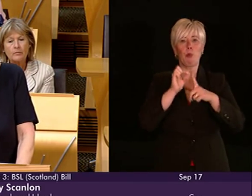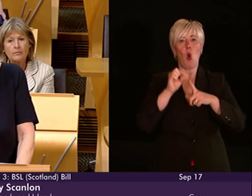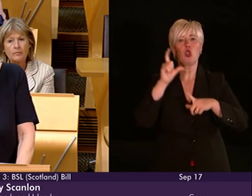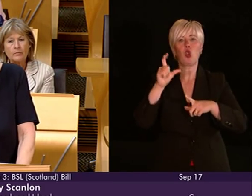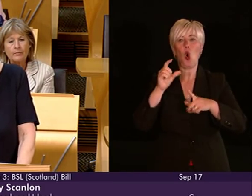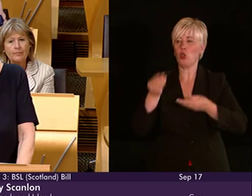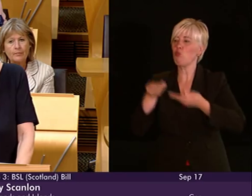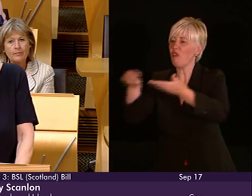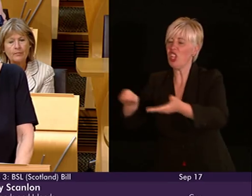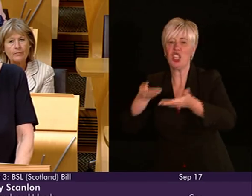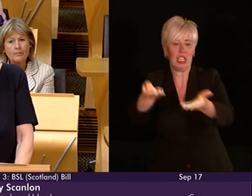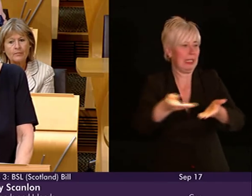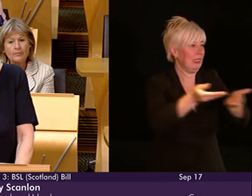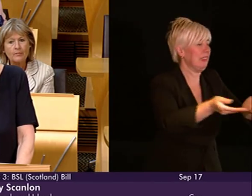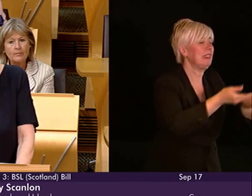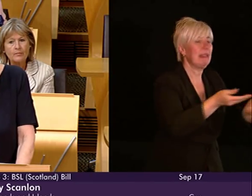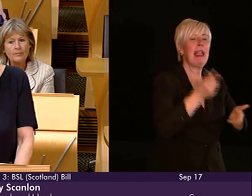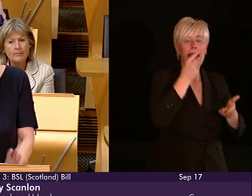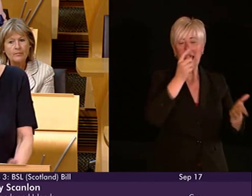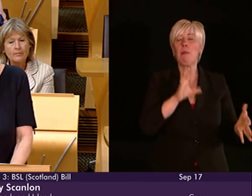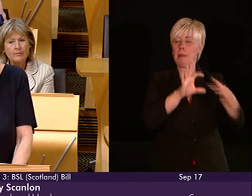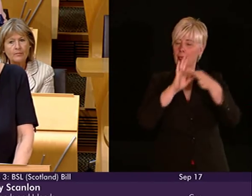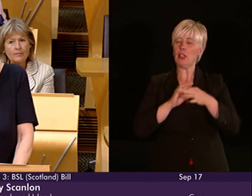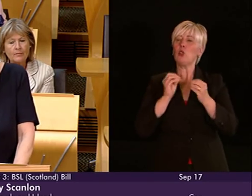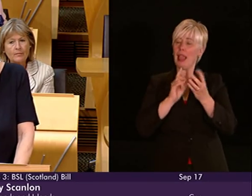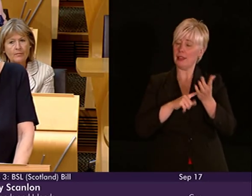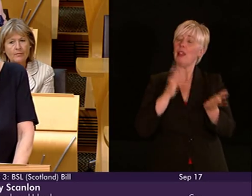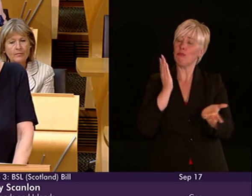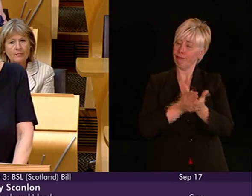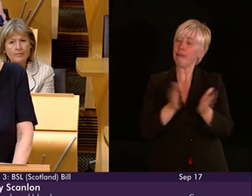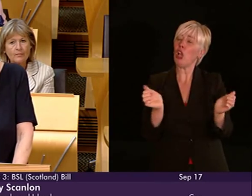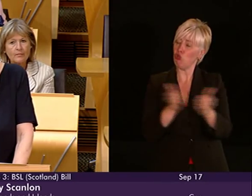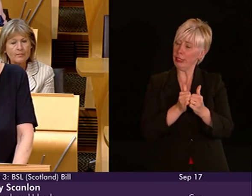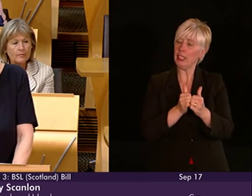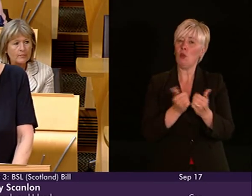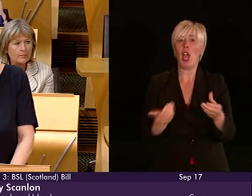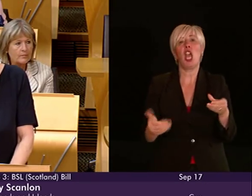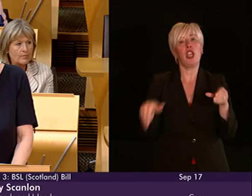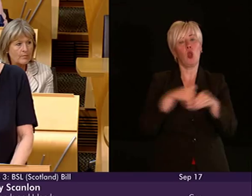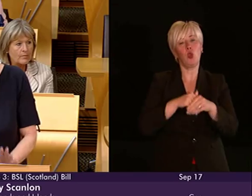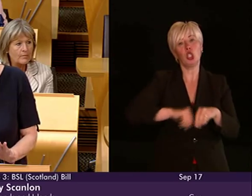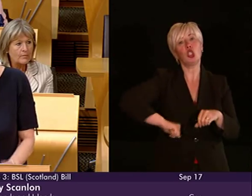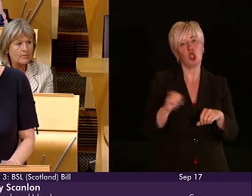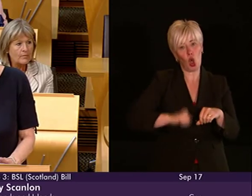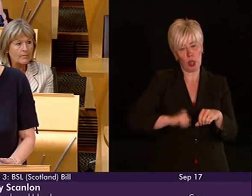used in relation to BSL. I fully agree with Inclusion Scotland when it asks for “an